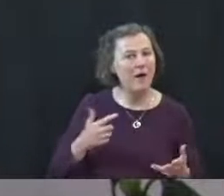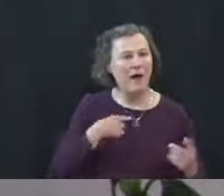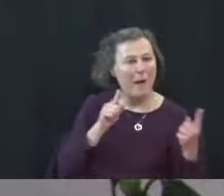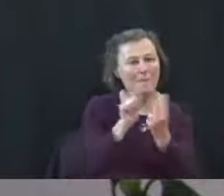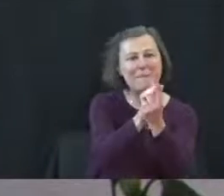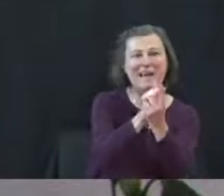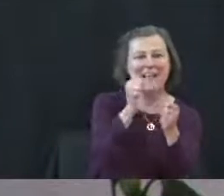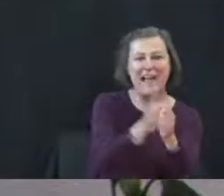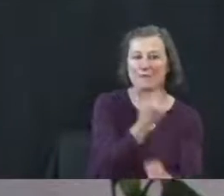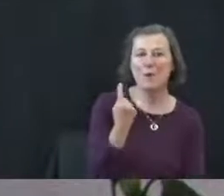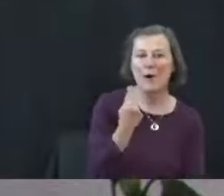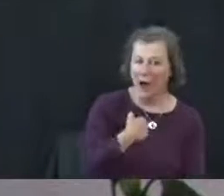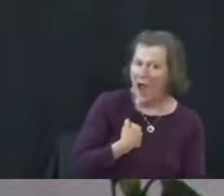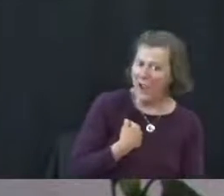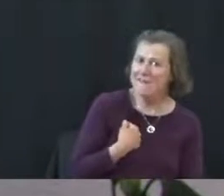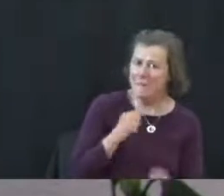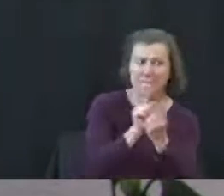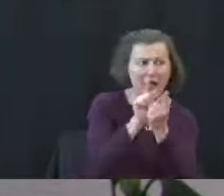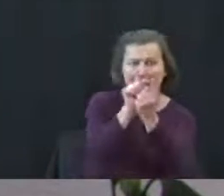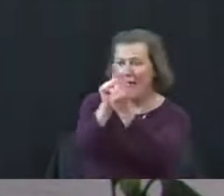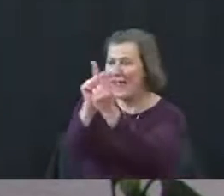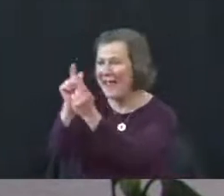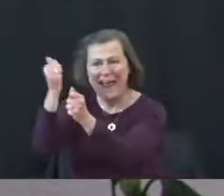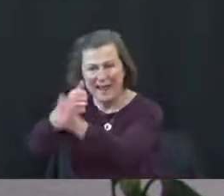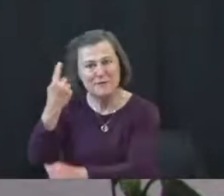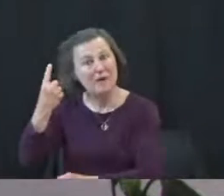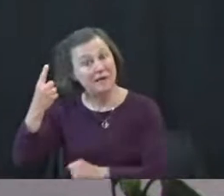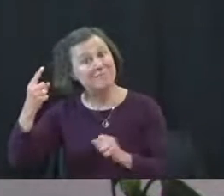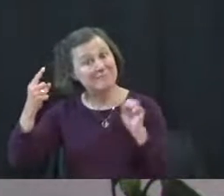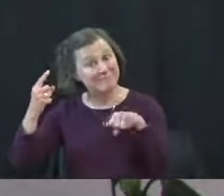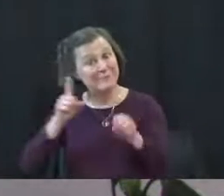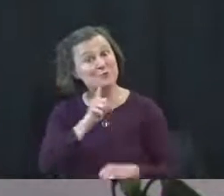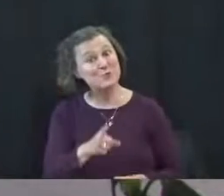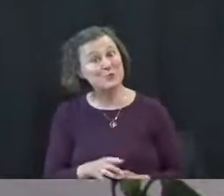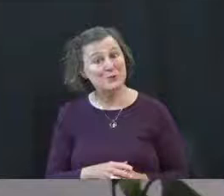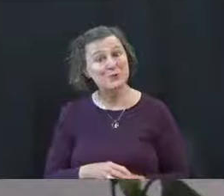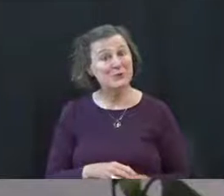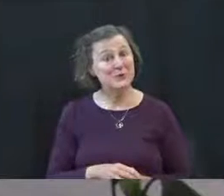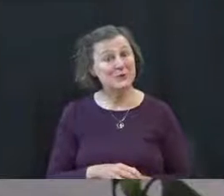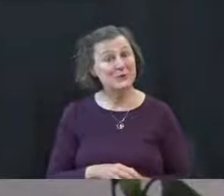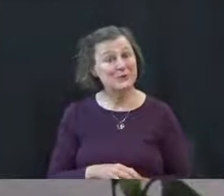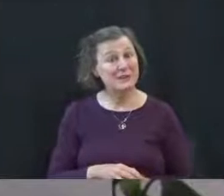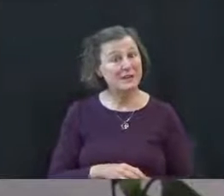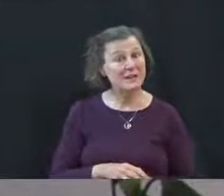I’ve met everyone -- I have. Since there are several billion people in